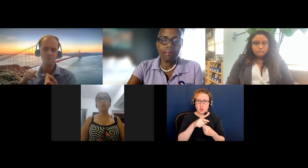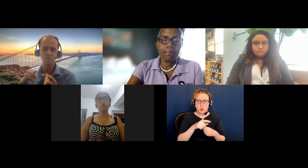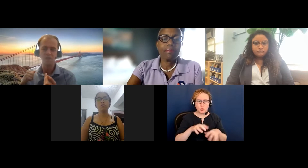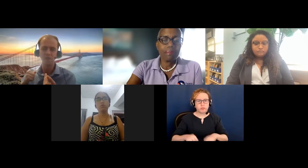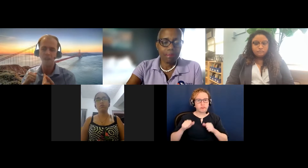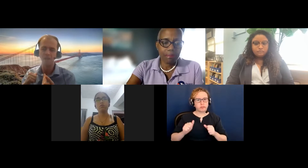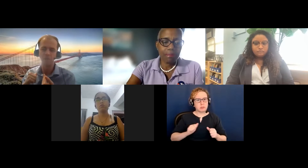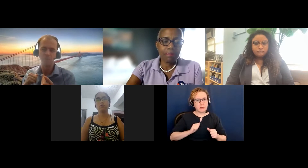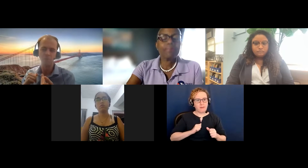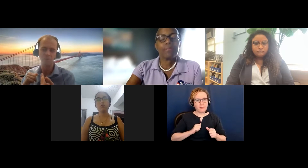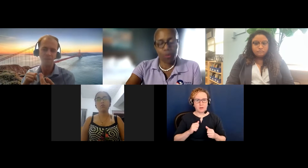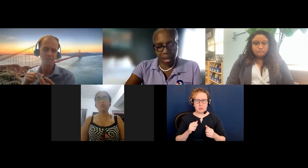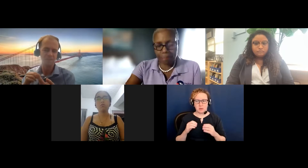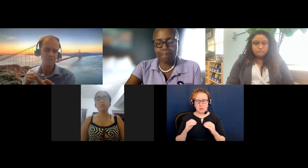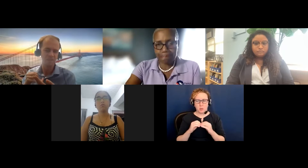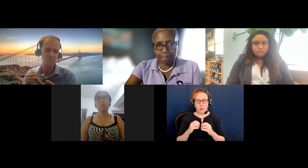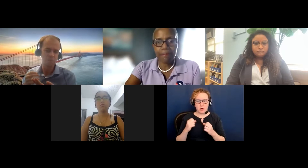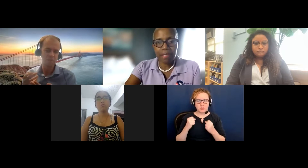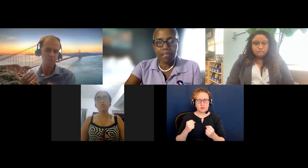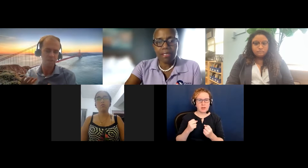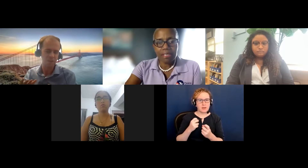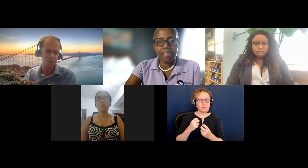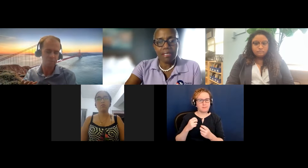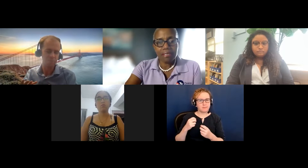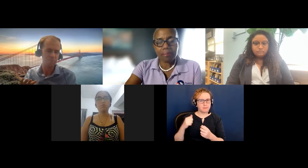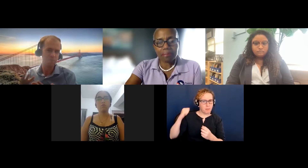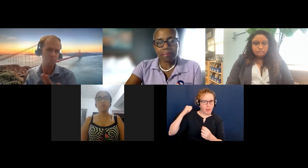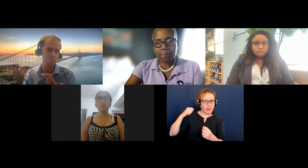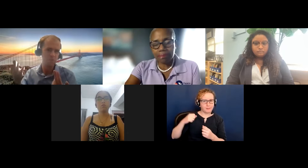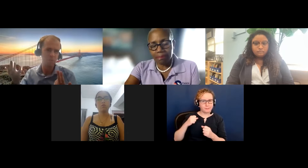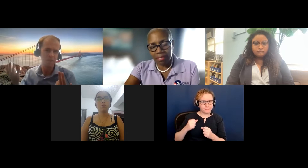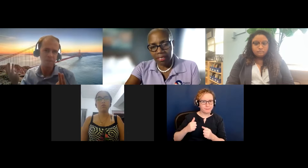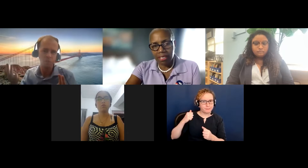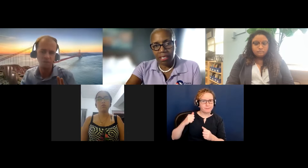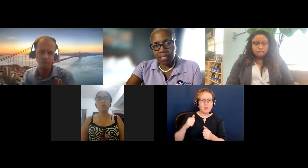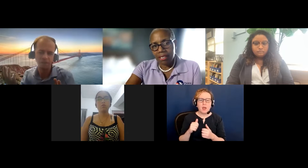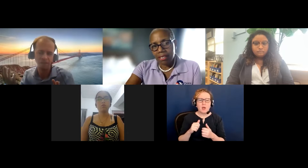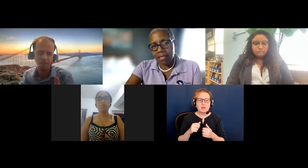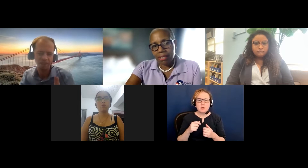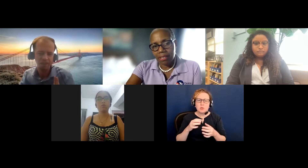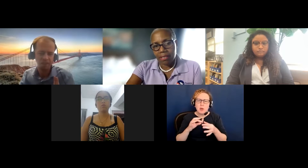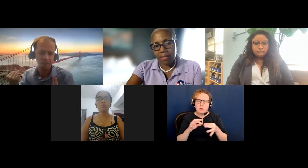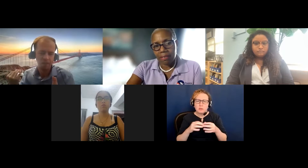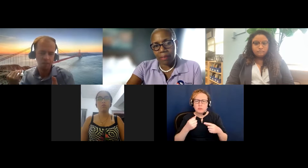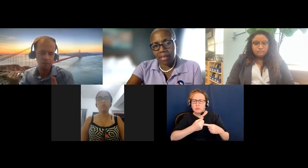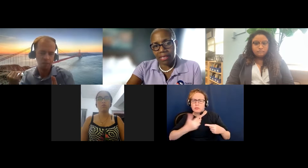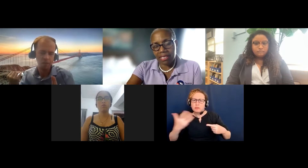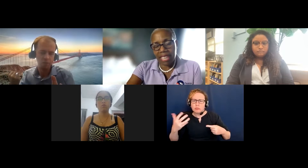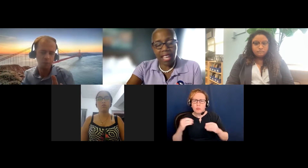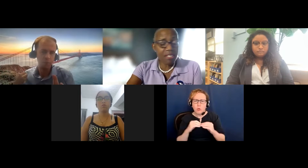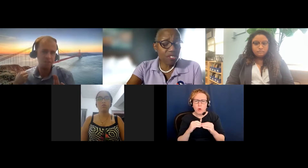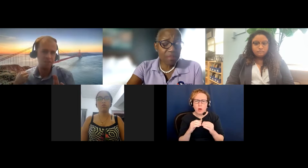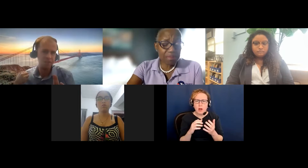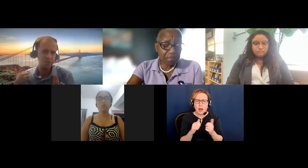strengthen your back a little bit more. Could you talk generally about any preparations you did?